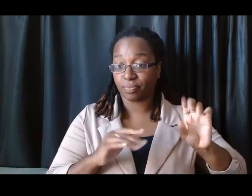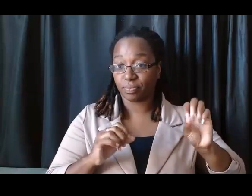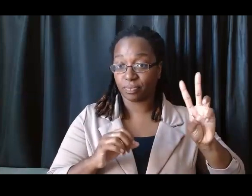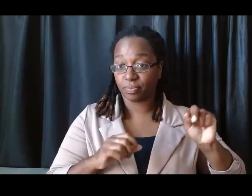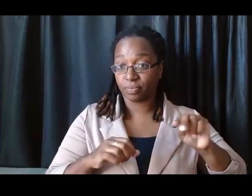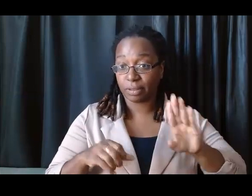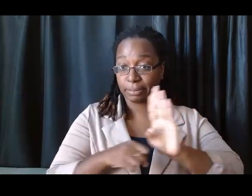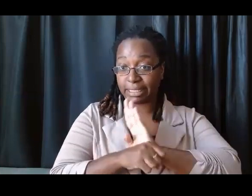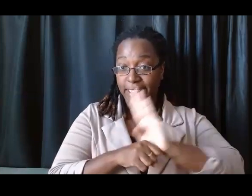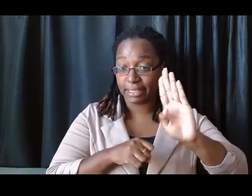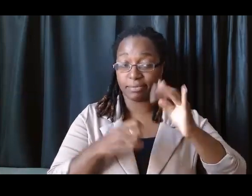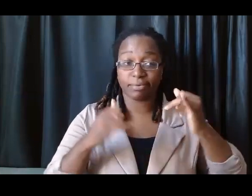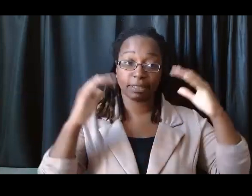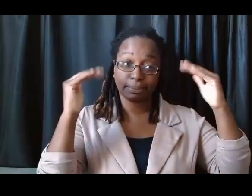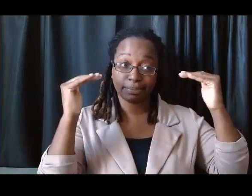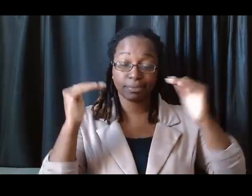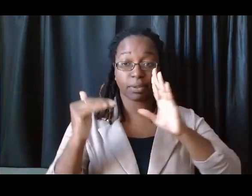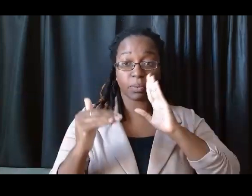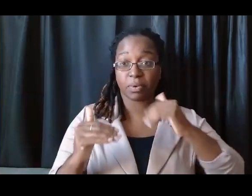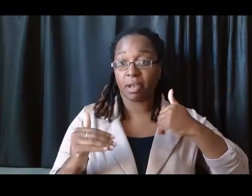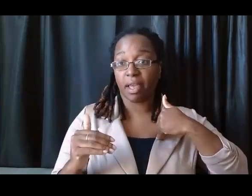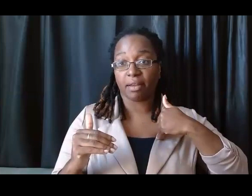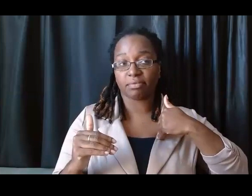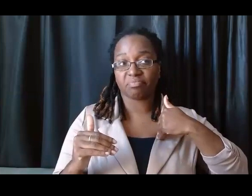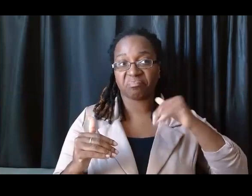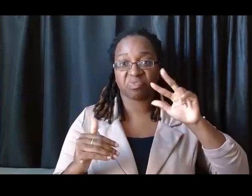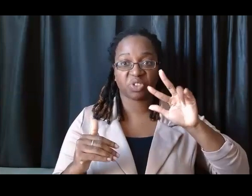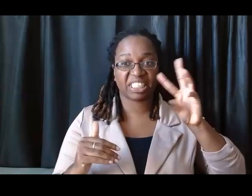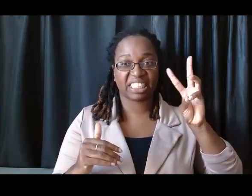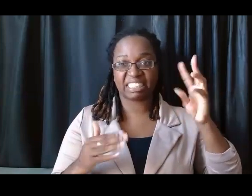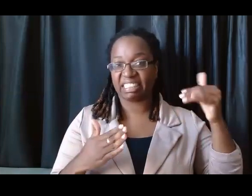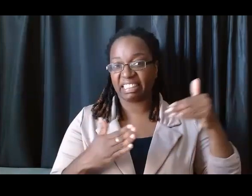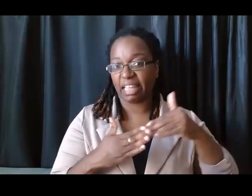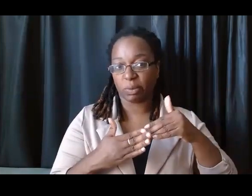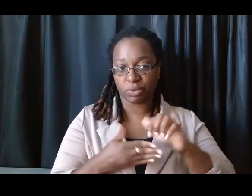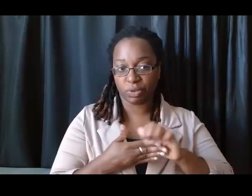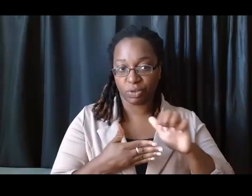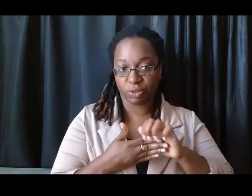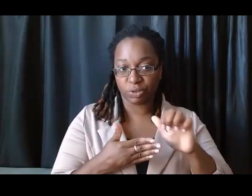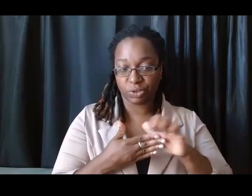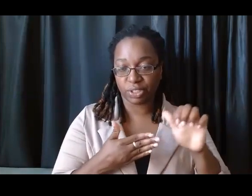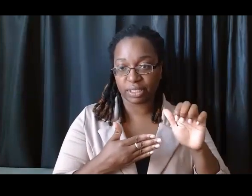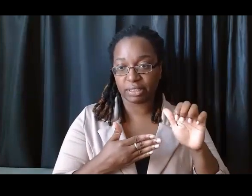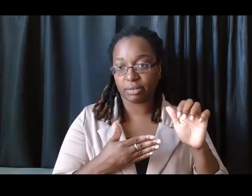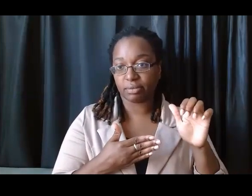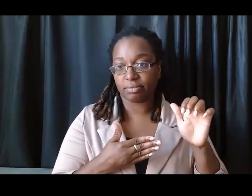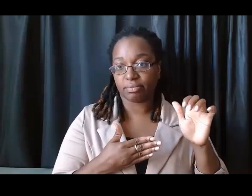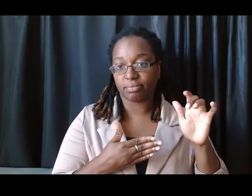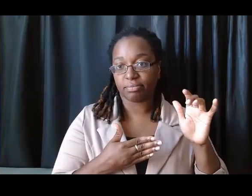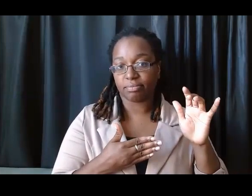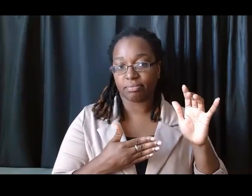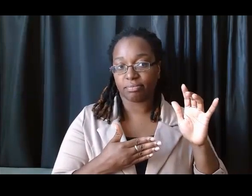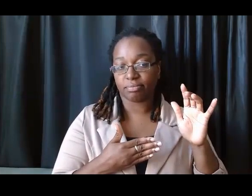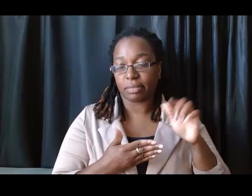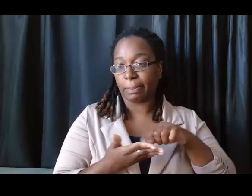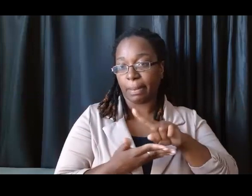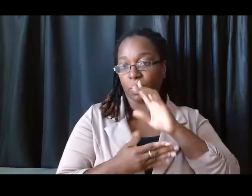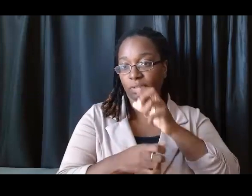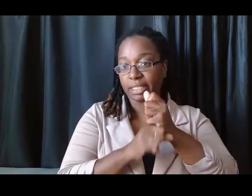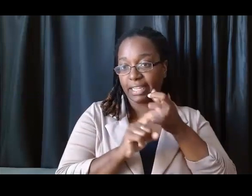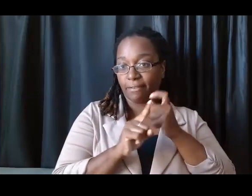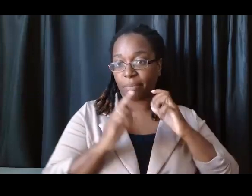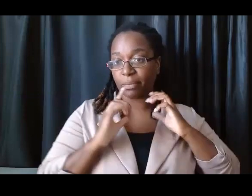And she's expecting that she's going to have $36,000 in payments from her customers this year.